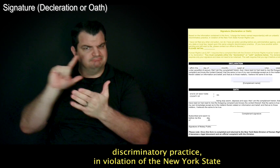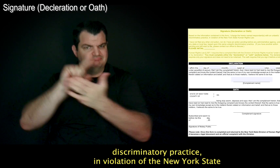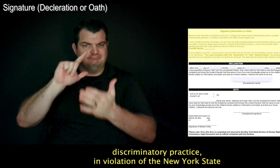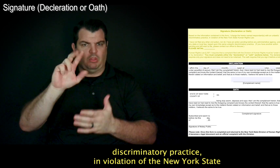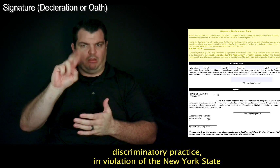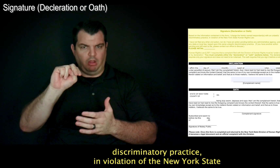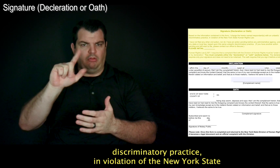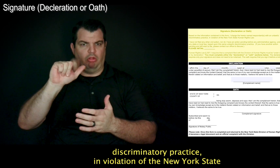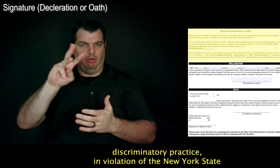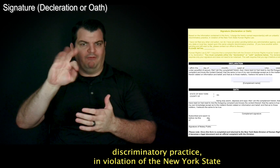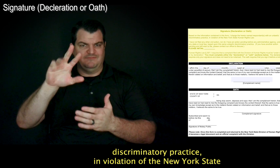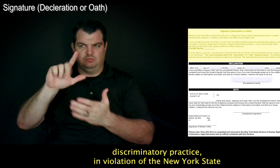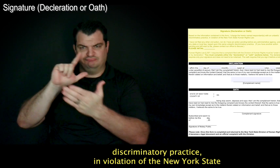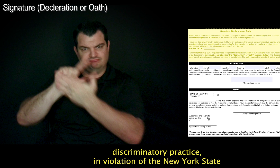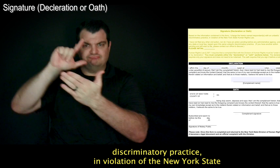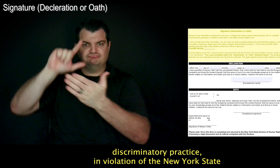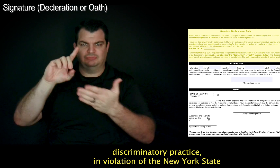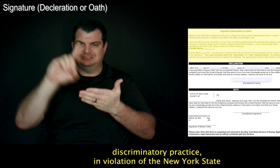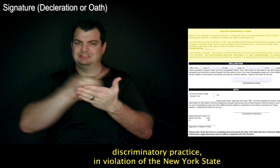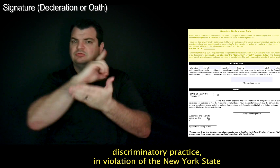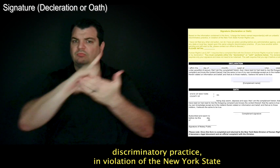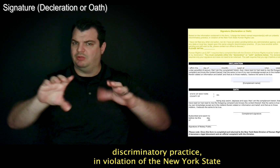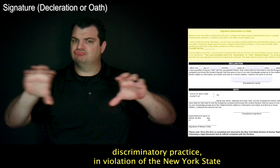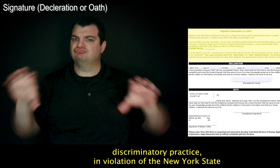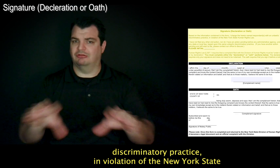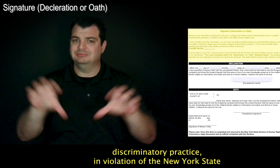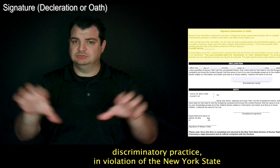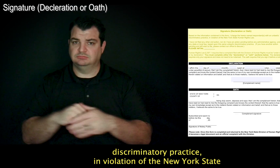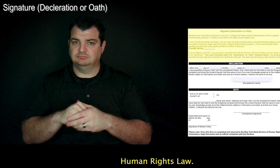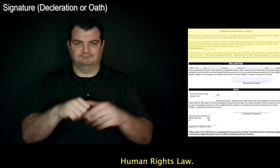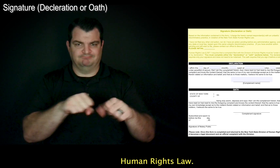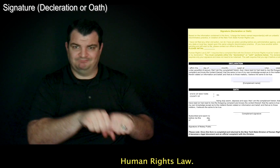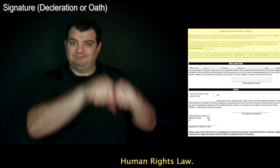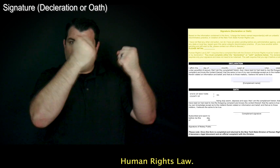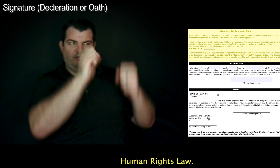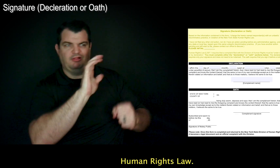discriminatory practice, in violation of the New York State Human Rights Law.